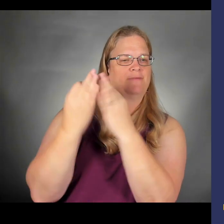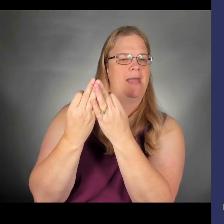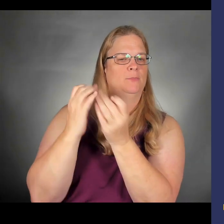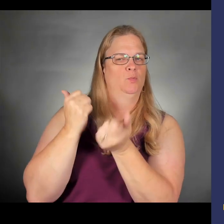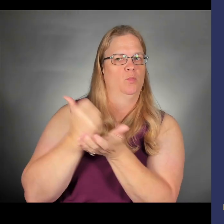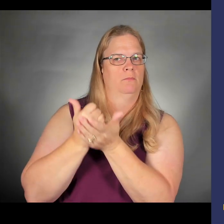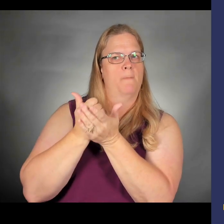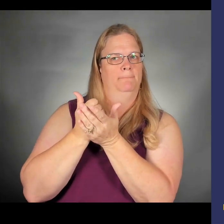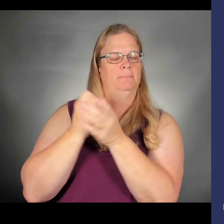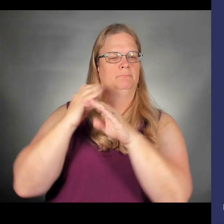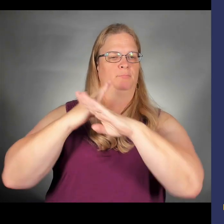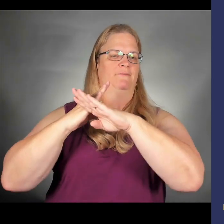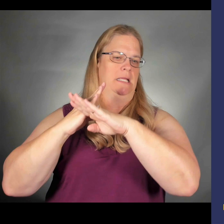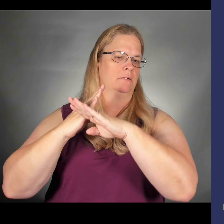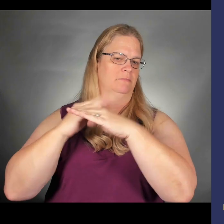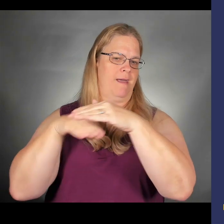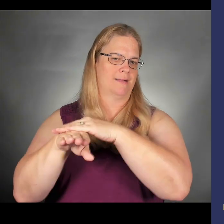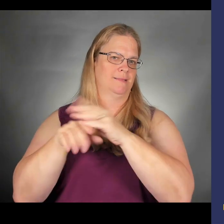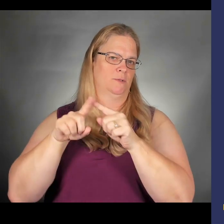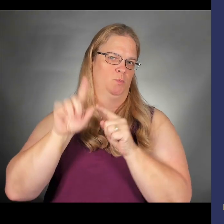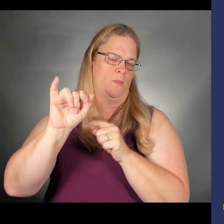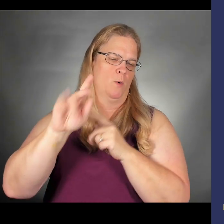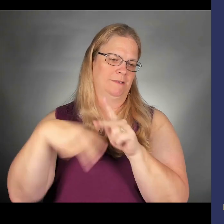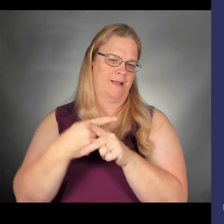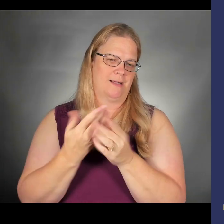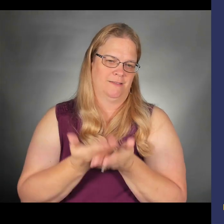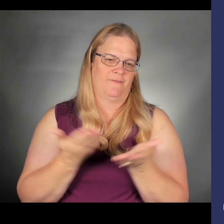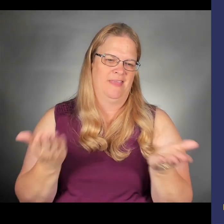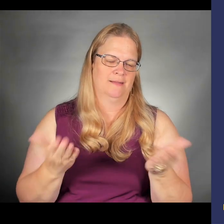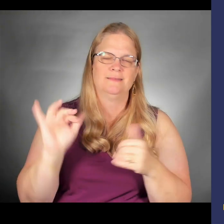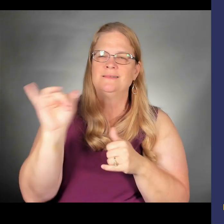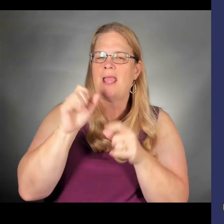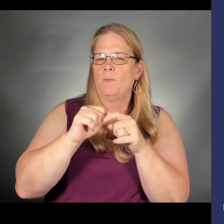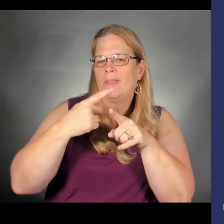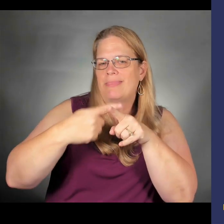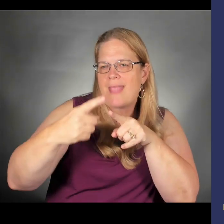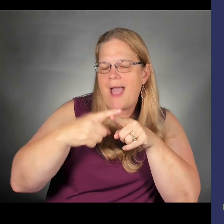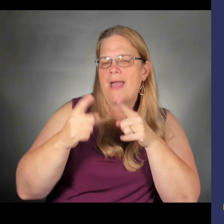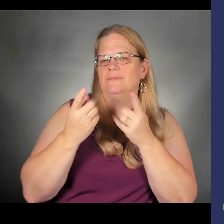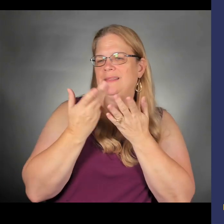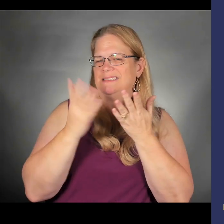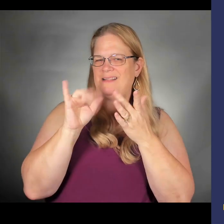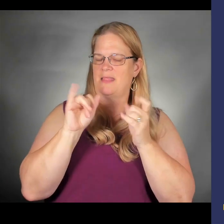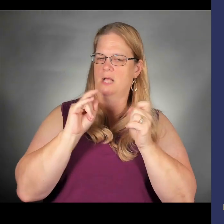That may be an opportunity for you to discuss with the family about how you can prevent the student from having access to that,